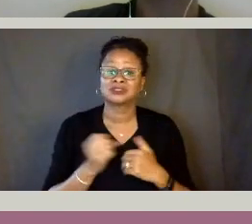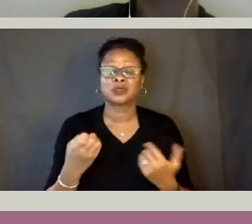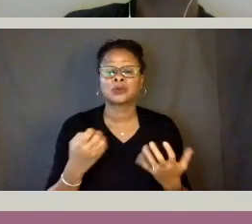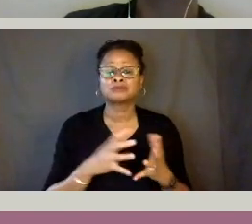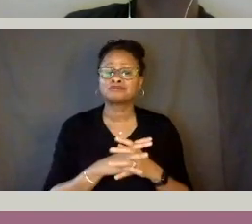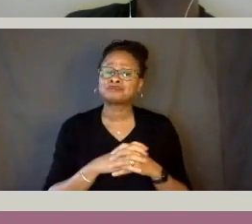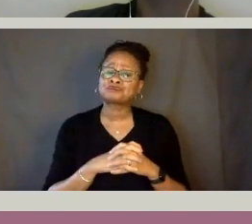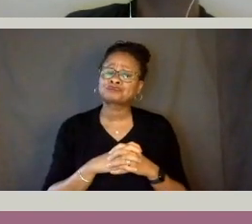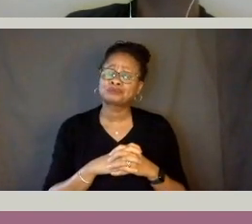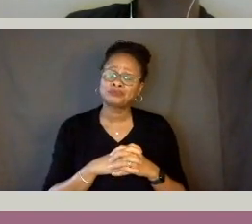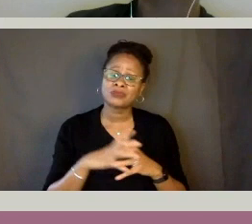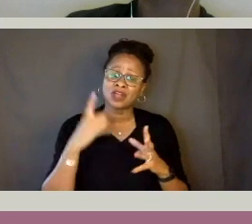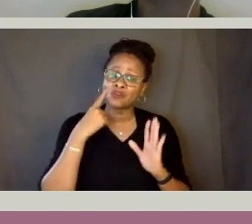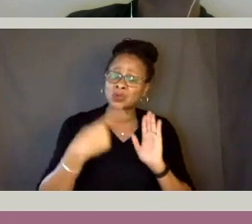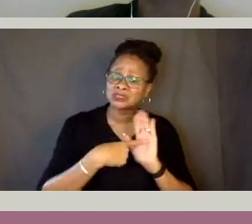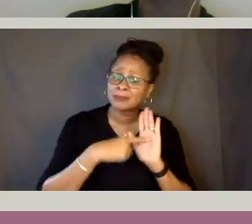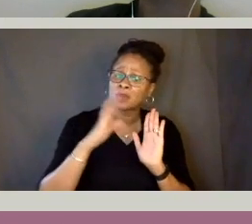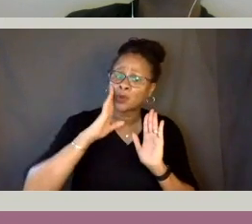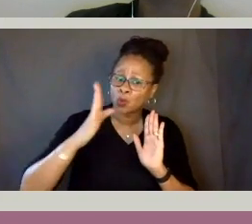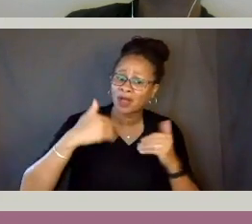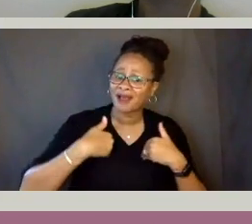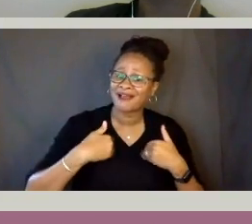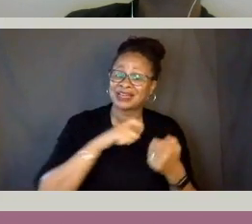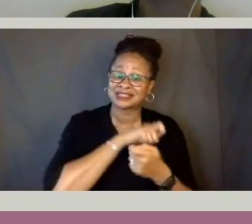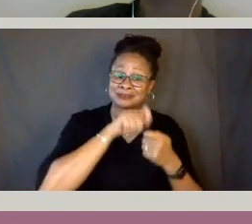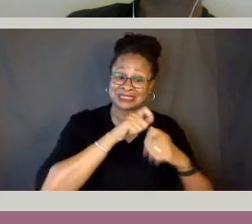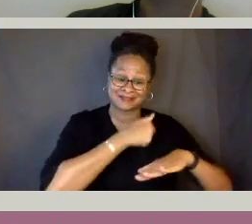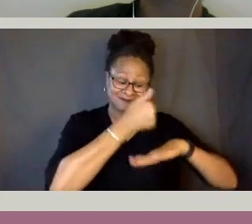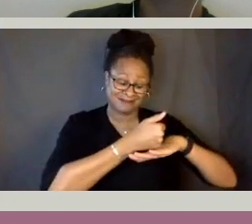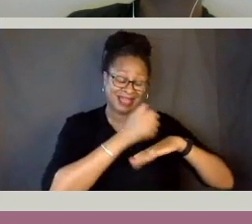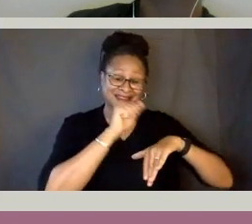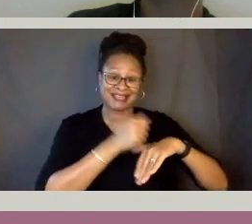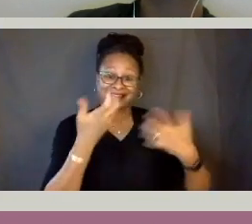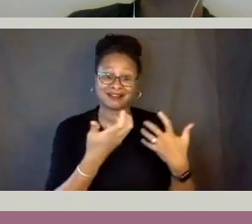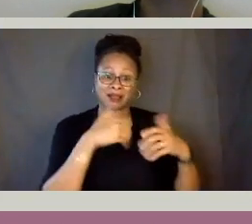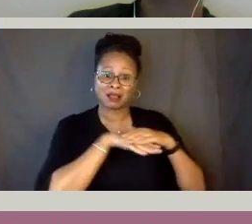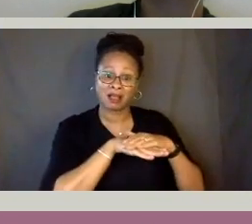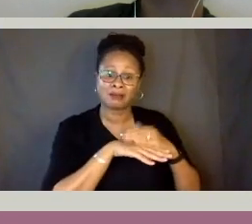So for example, there will be certain settings that can accommodate digital cinema packages .